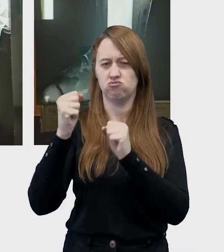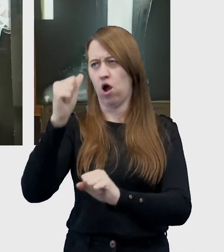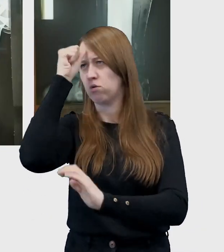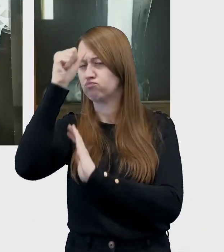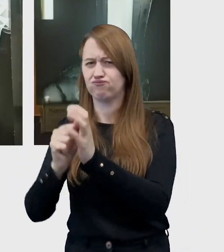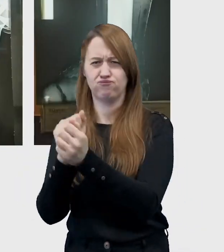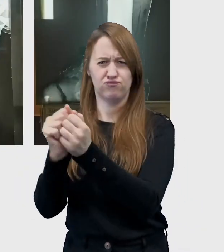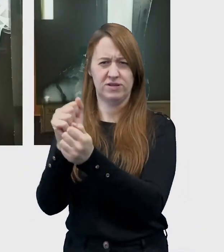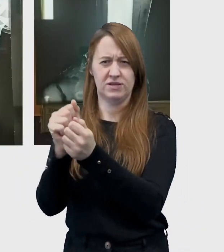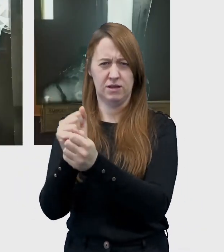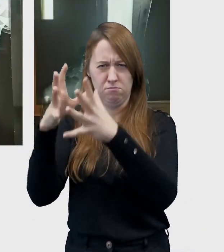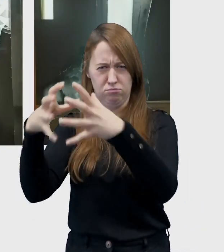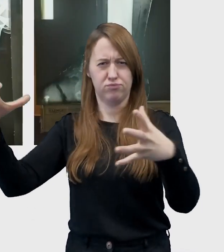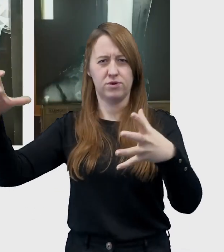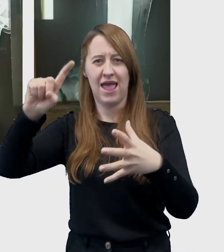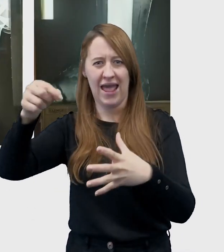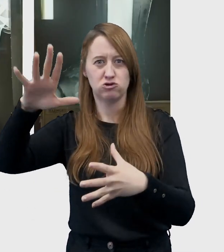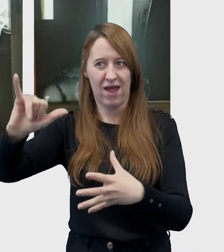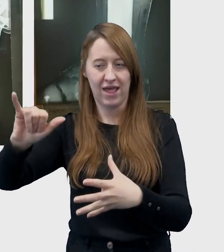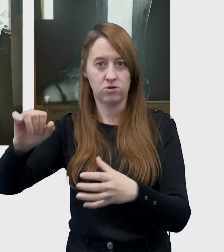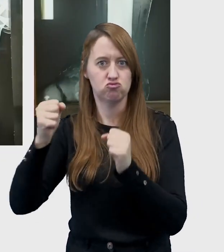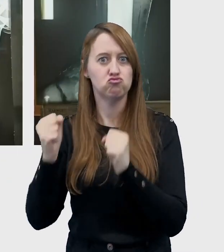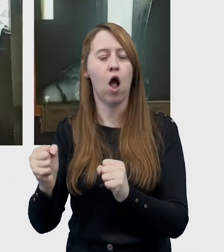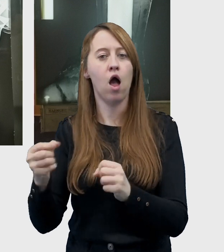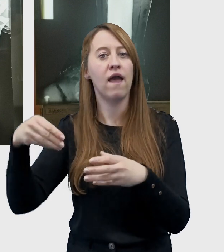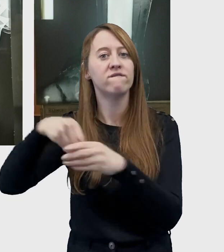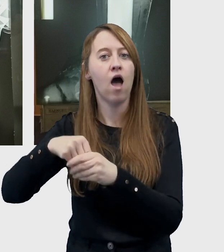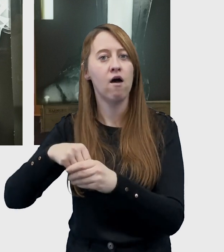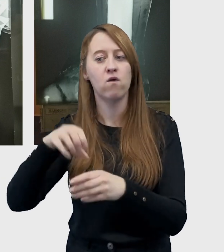expertise is X-raying oil pipelines and industrial works